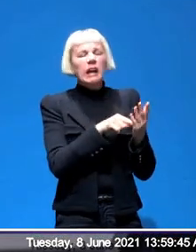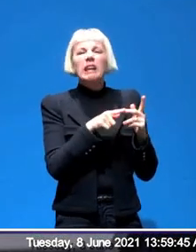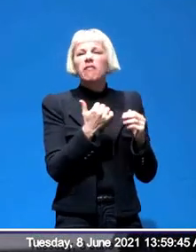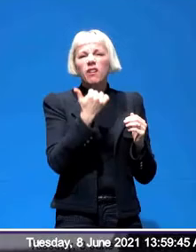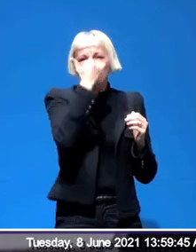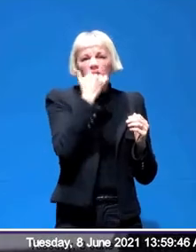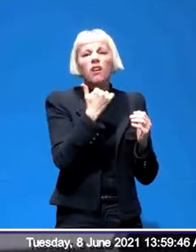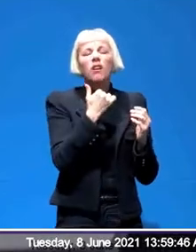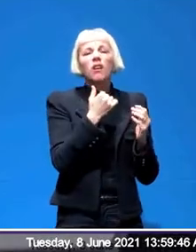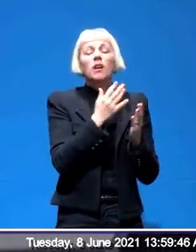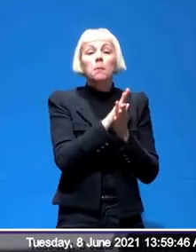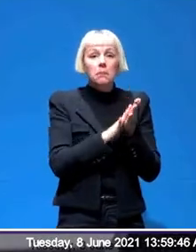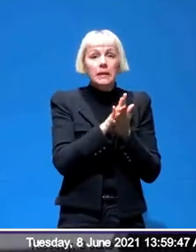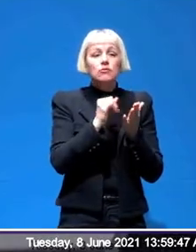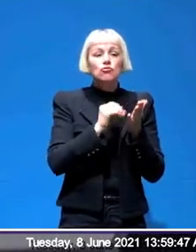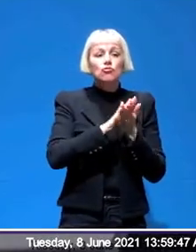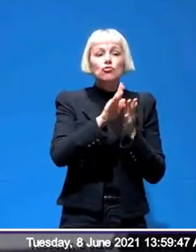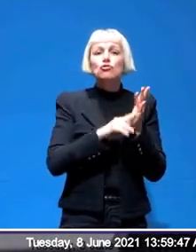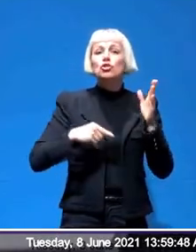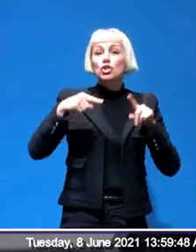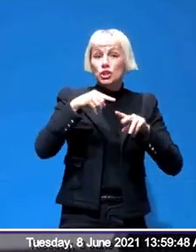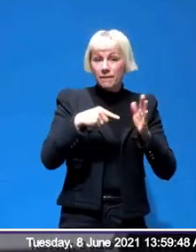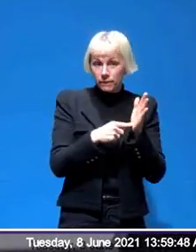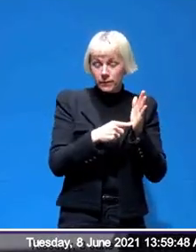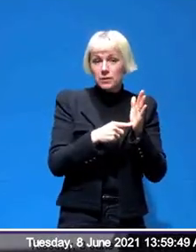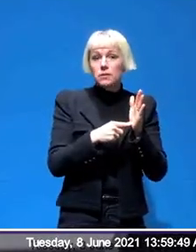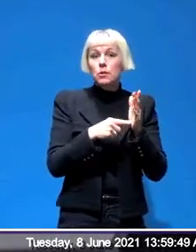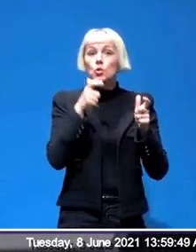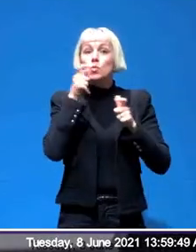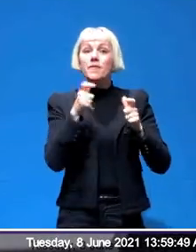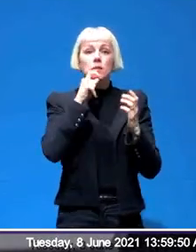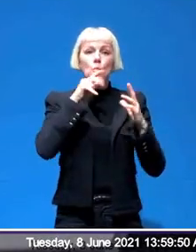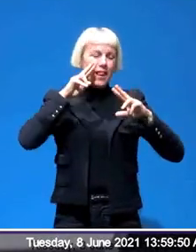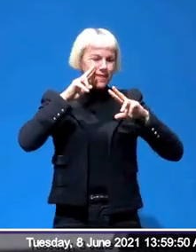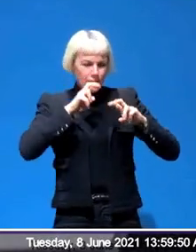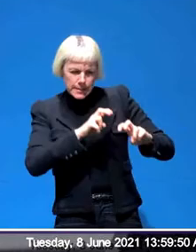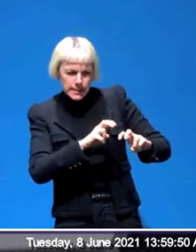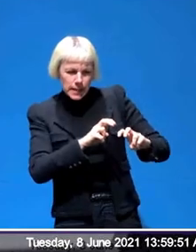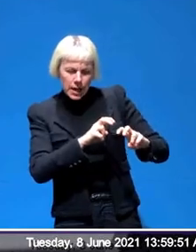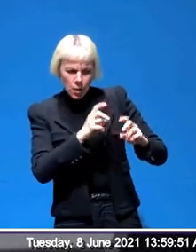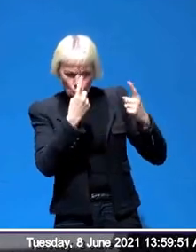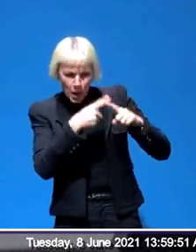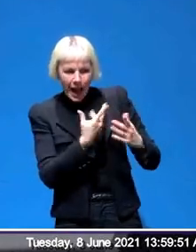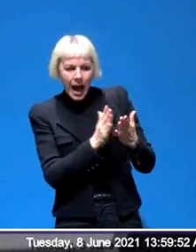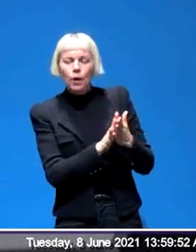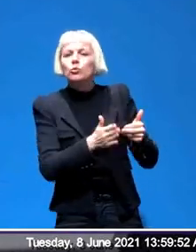investigated and completed a remedial action plan, as to fix the problem,